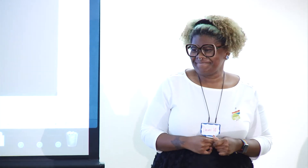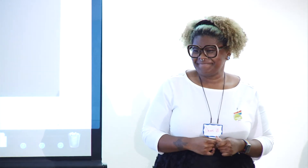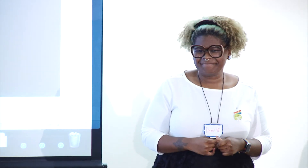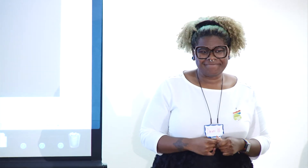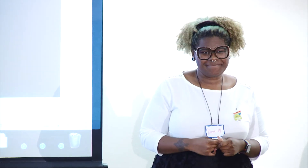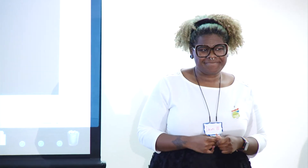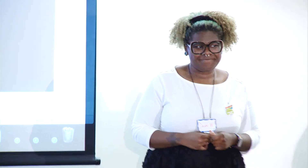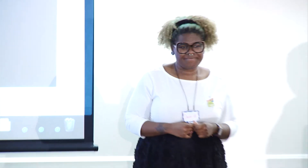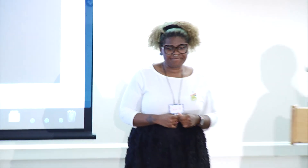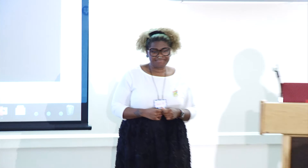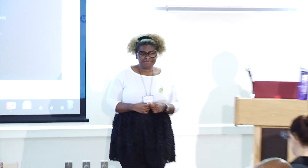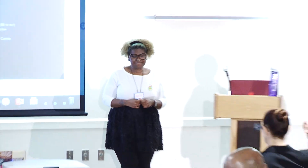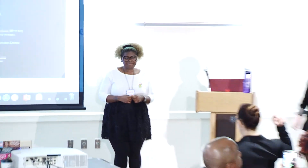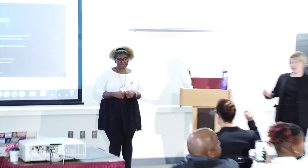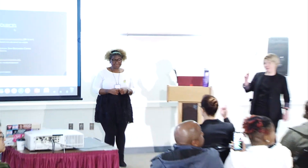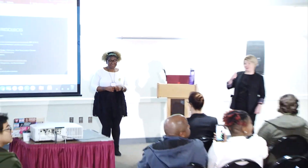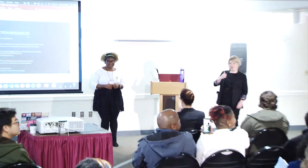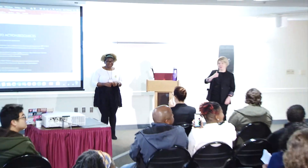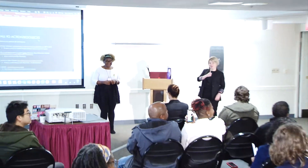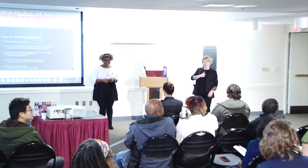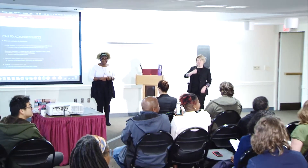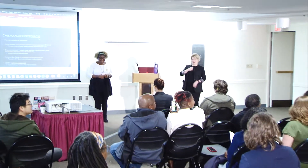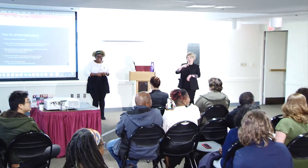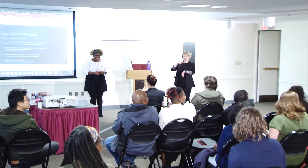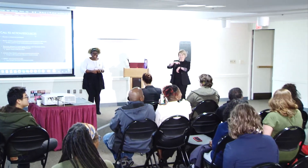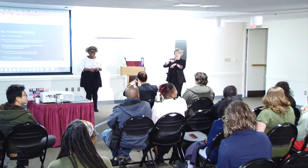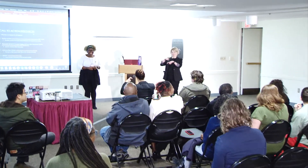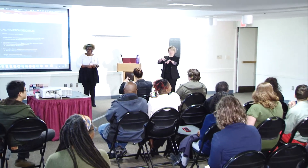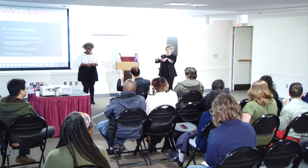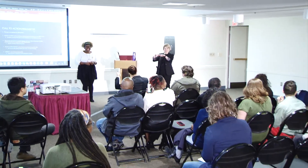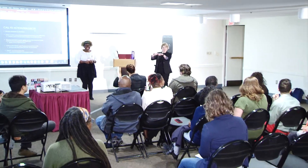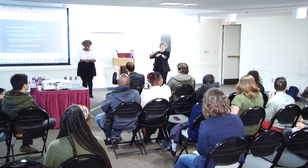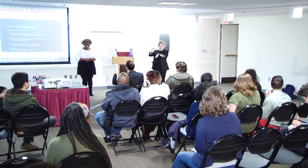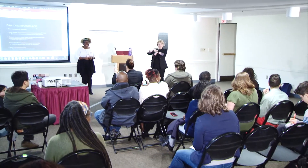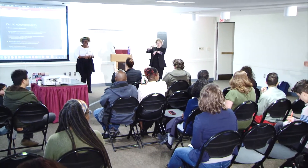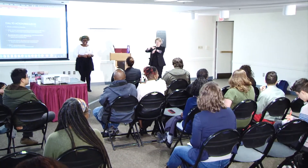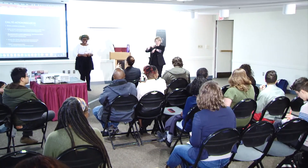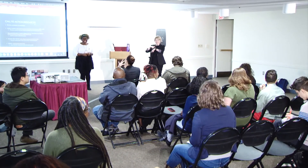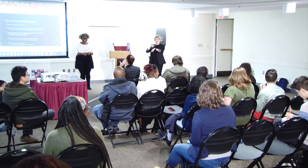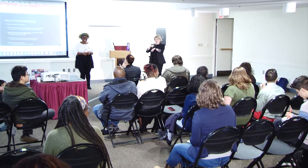Hi, I'm out of time.